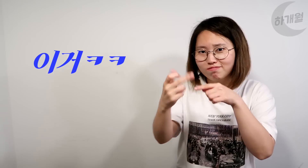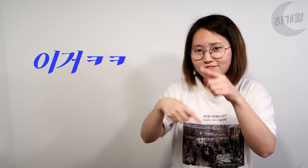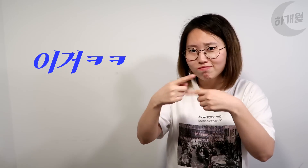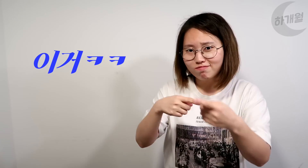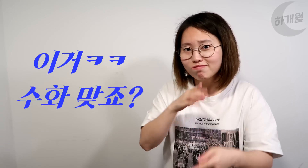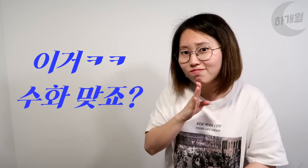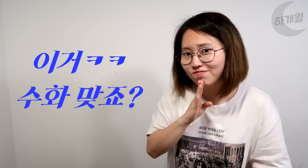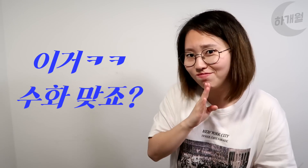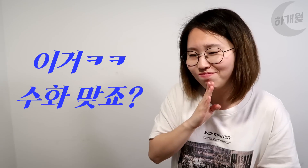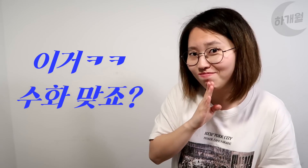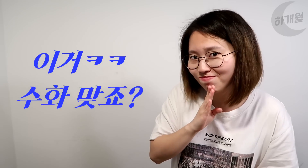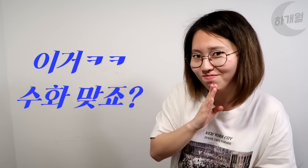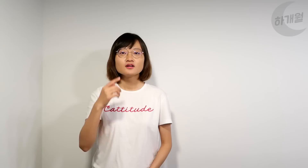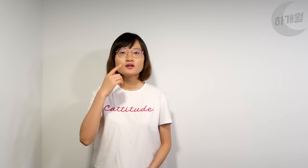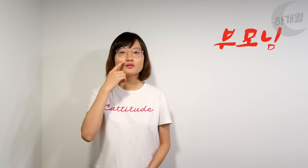Is this a right sign?